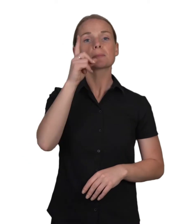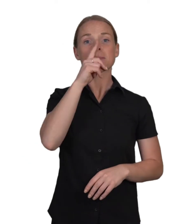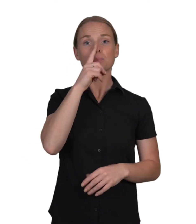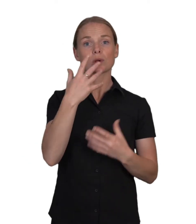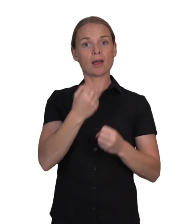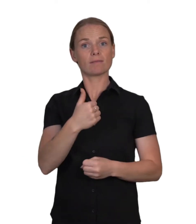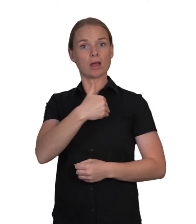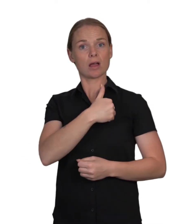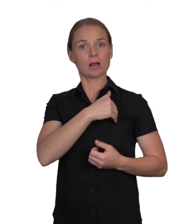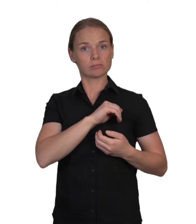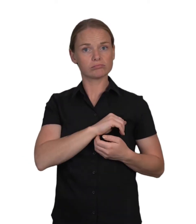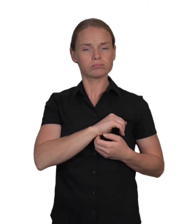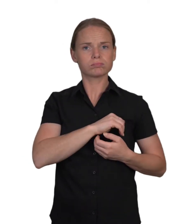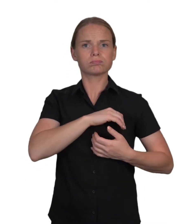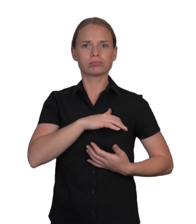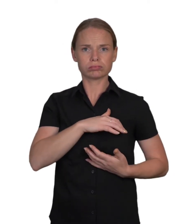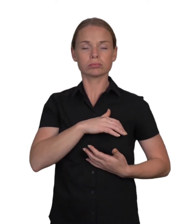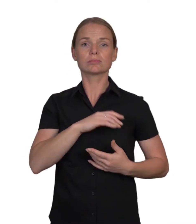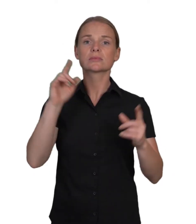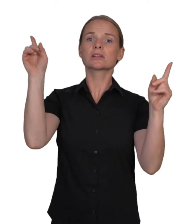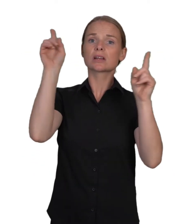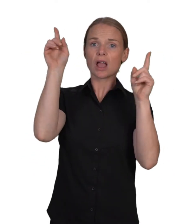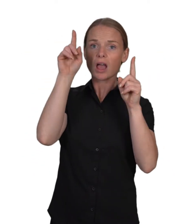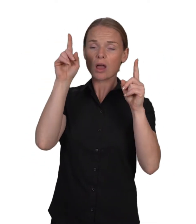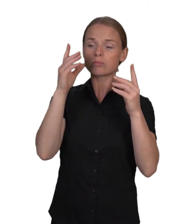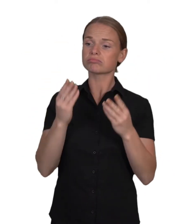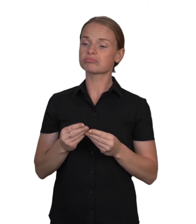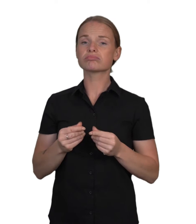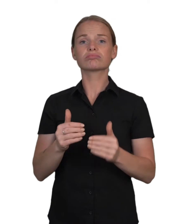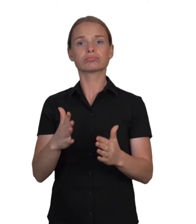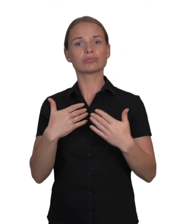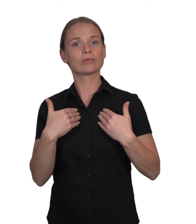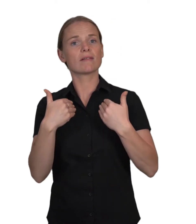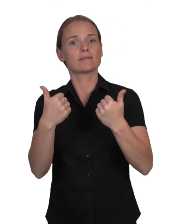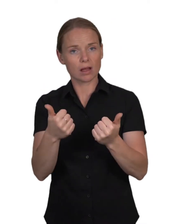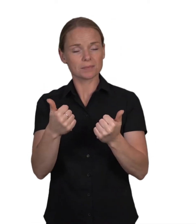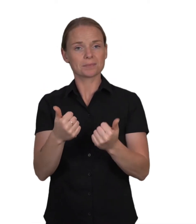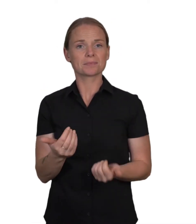Most people who have had these conditions after their vaccine have recovered fully.